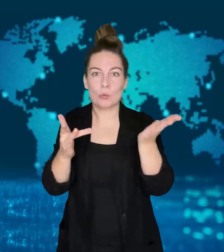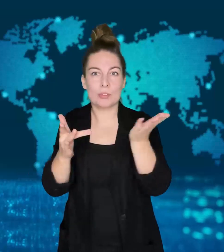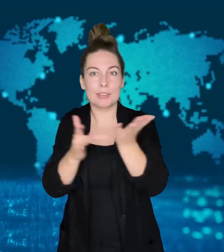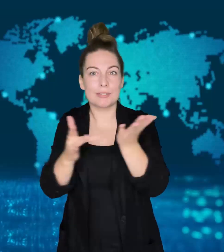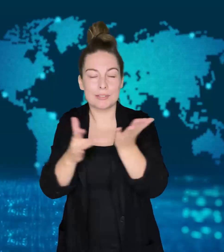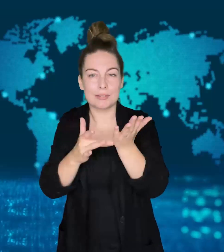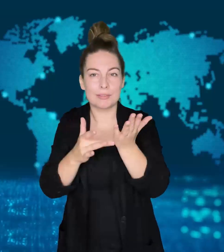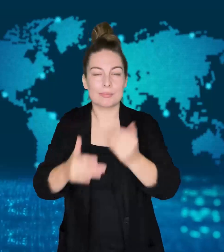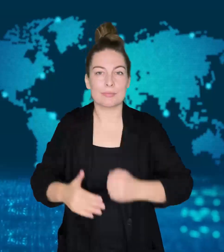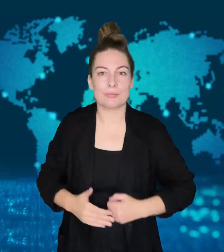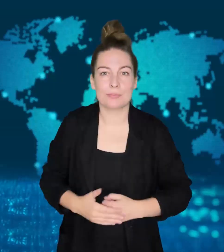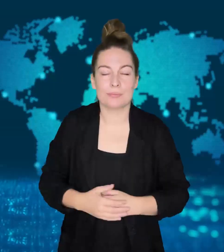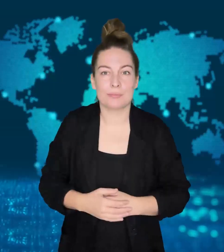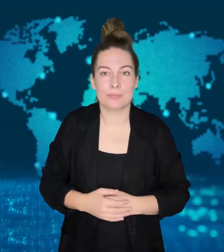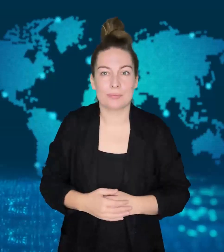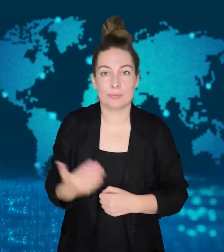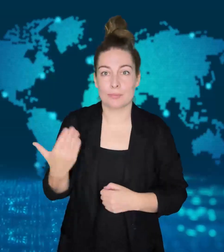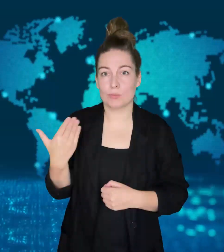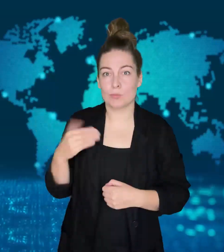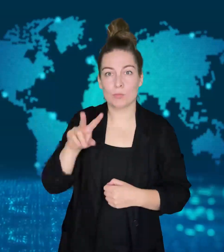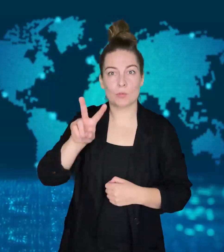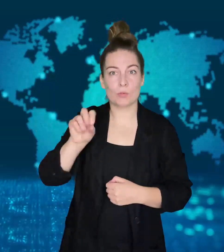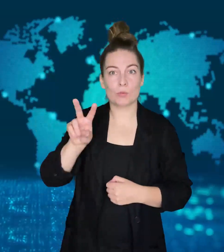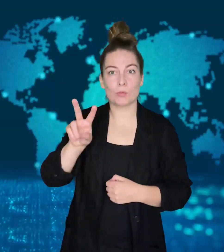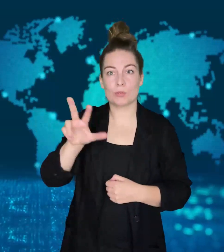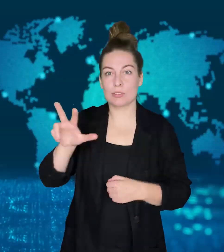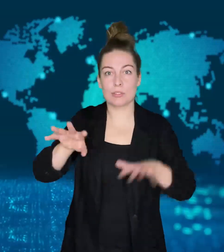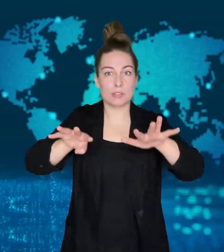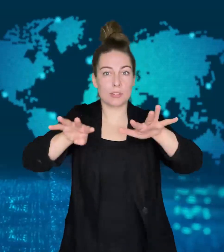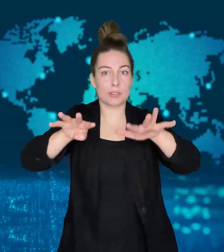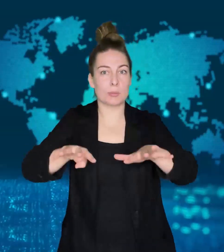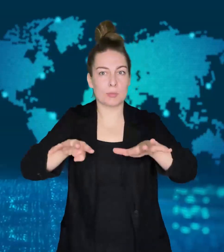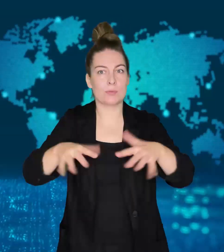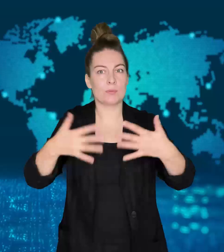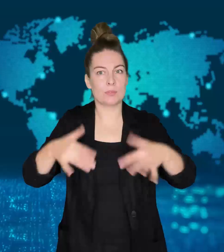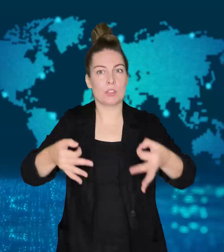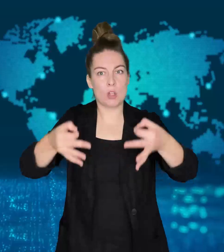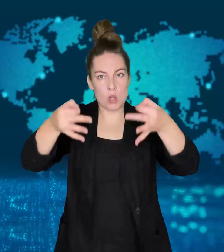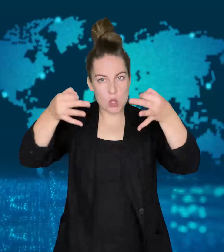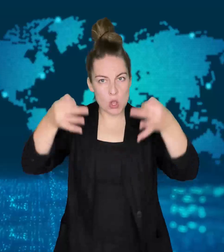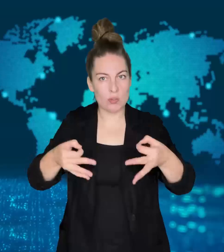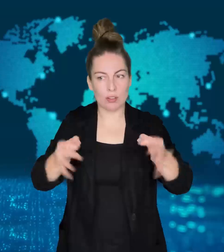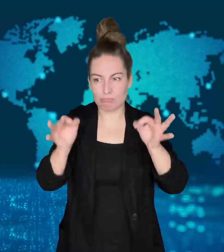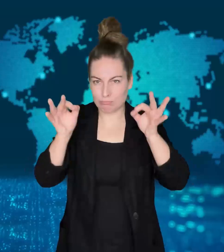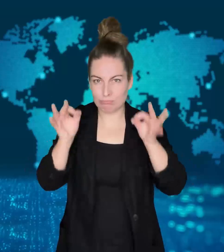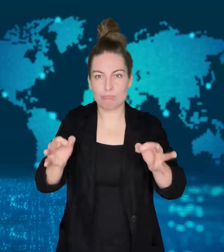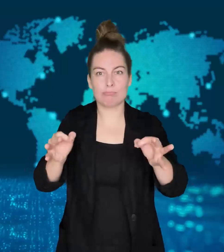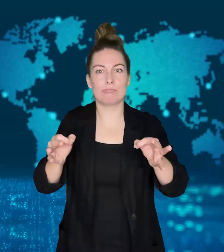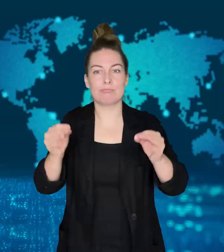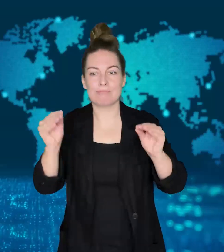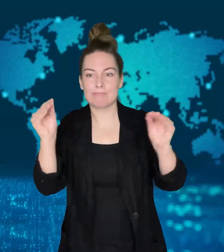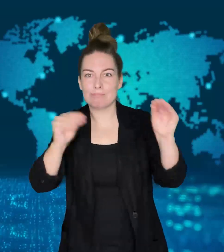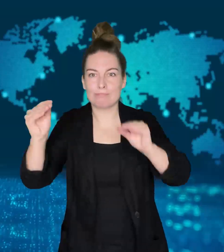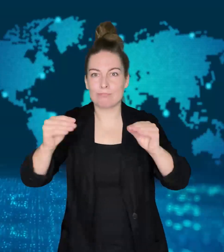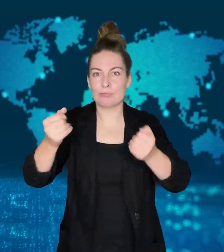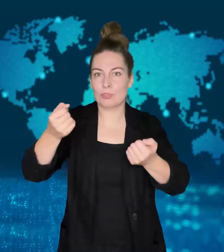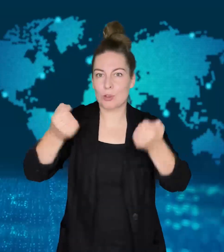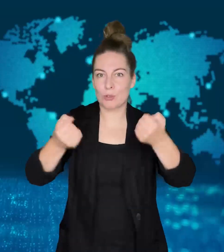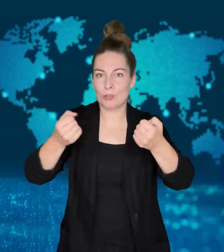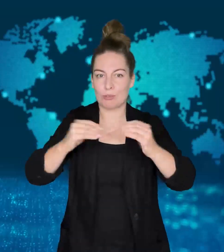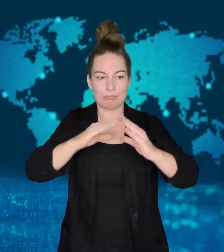In September 2023, they introduced a real-life model of the concept,